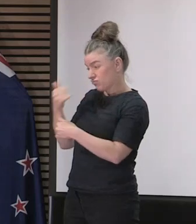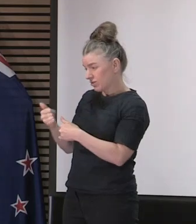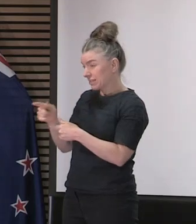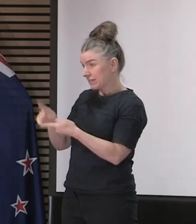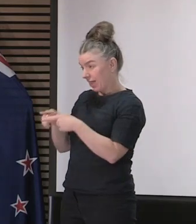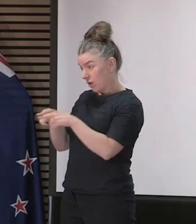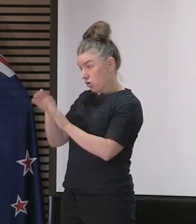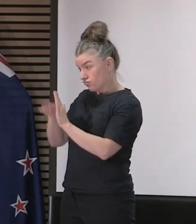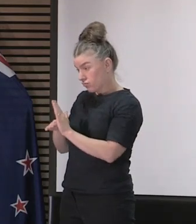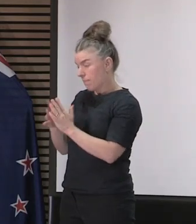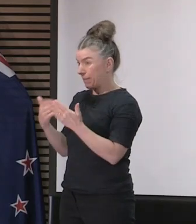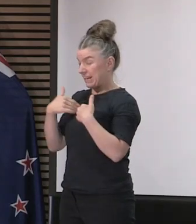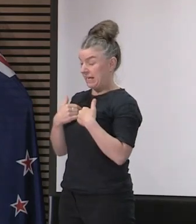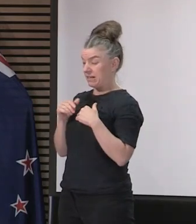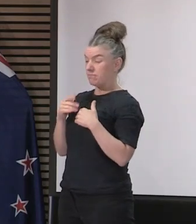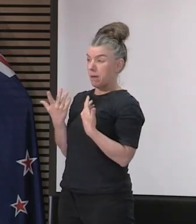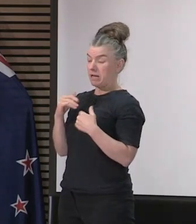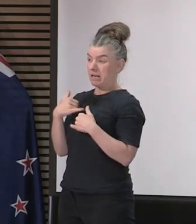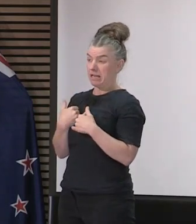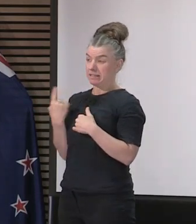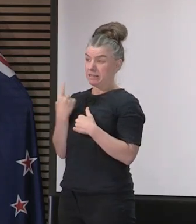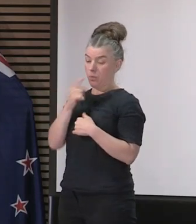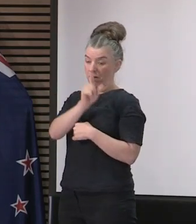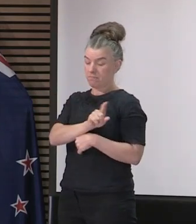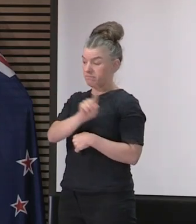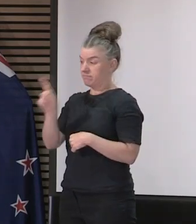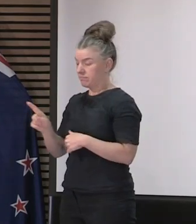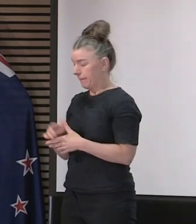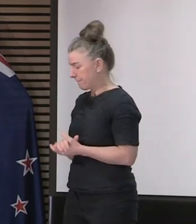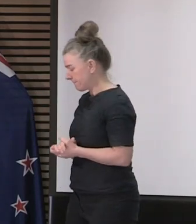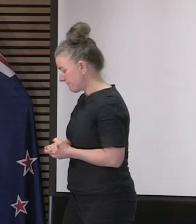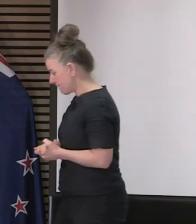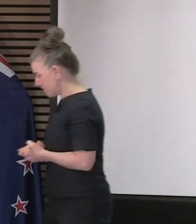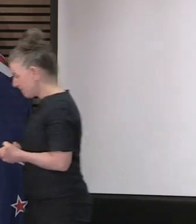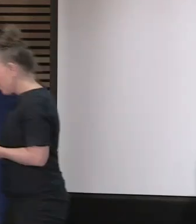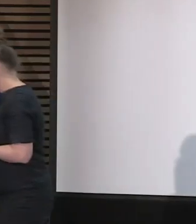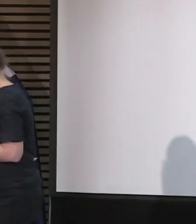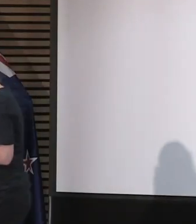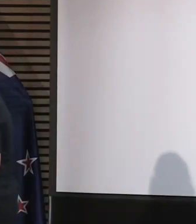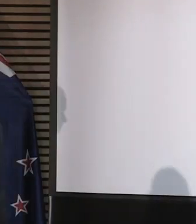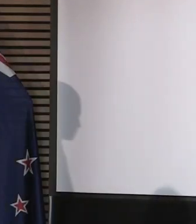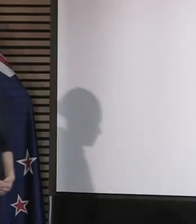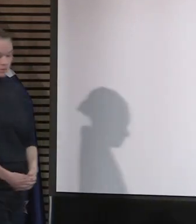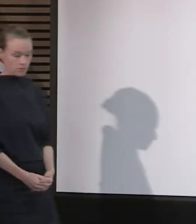go into level two. Perhaps shifting from phone calls to actual physical checks of